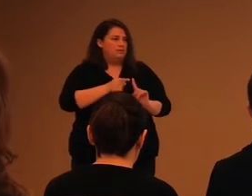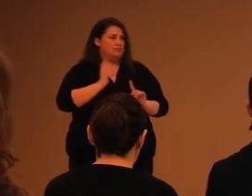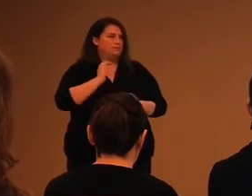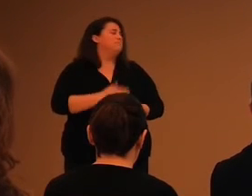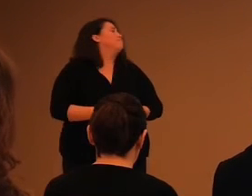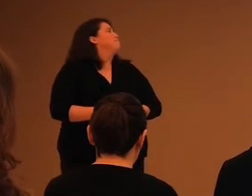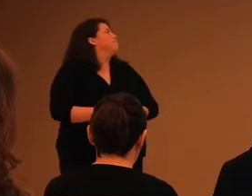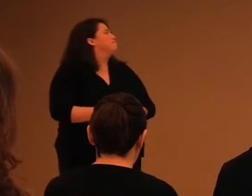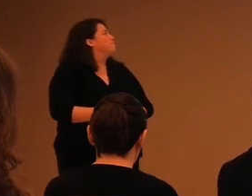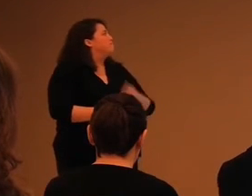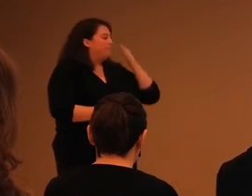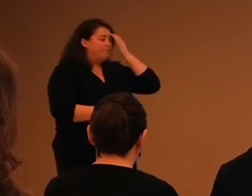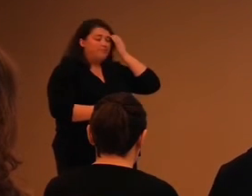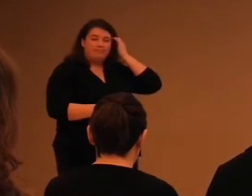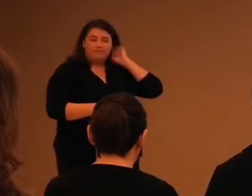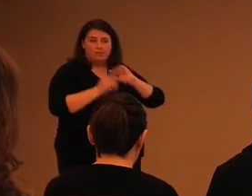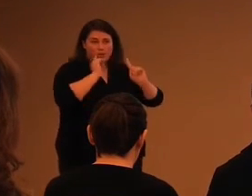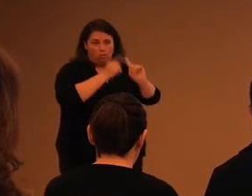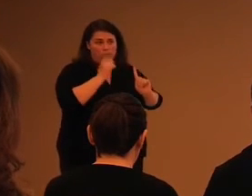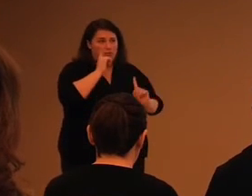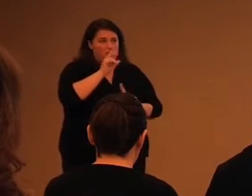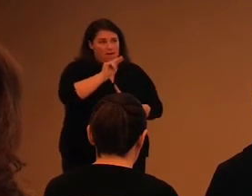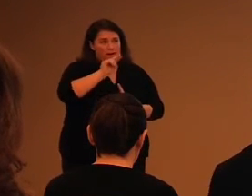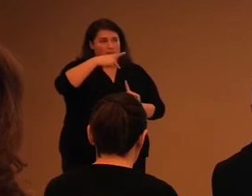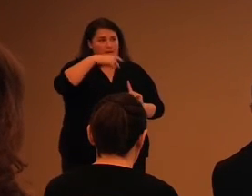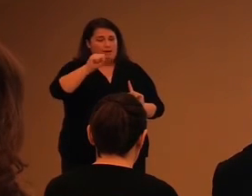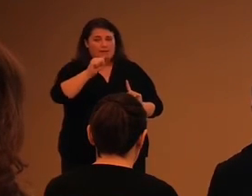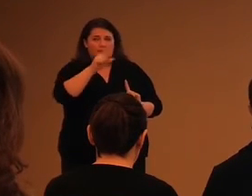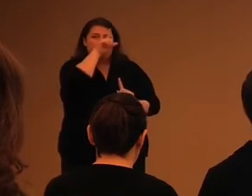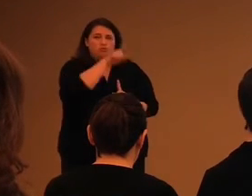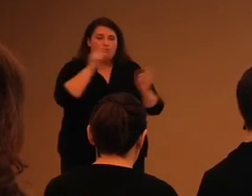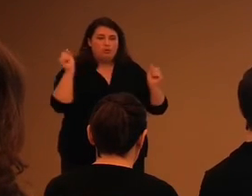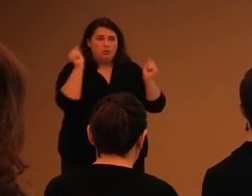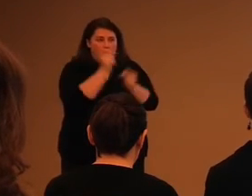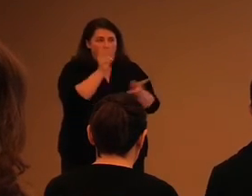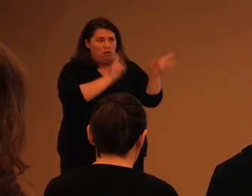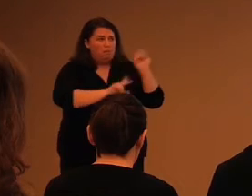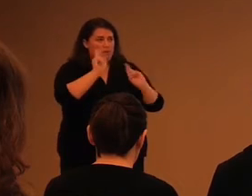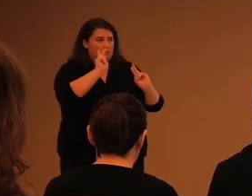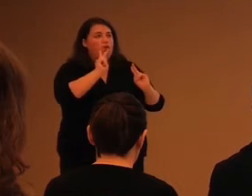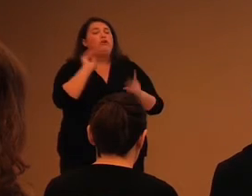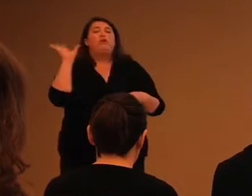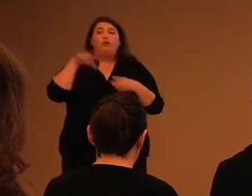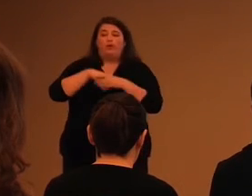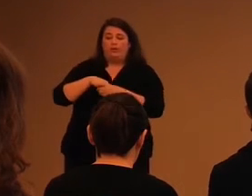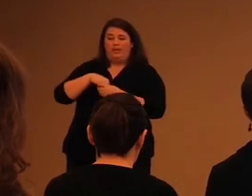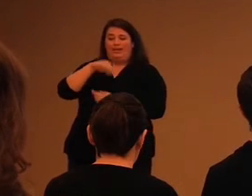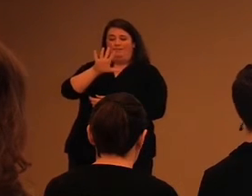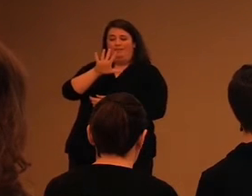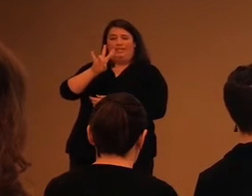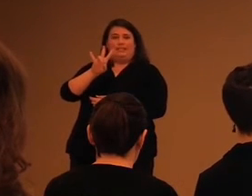It is the goal of the NPS to ensure that all people including the estimated fifty six point seven million citizens with disabilities